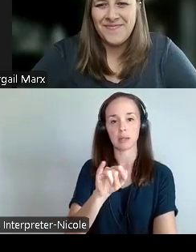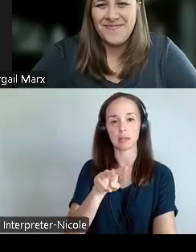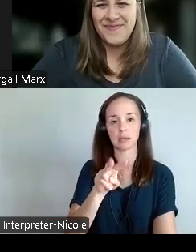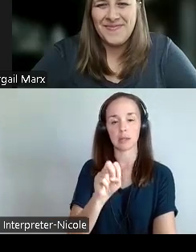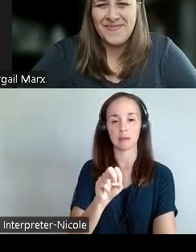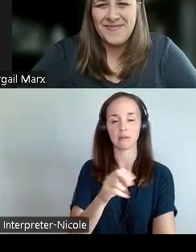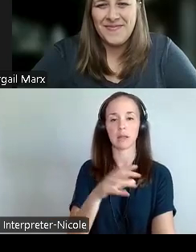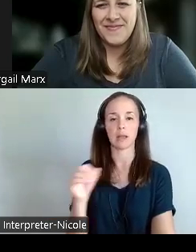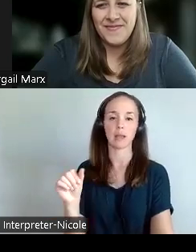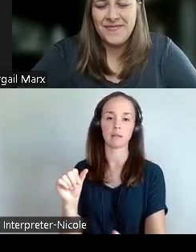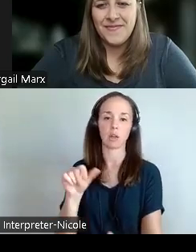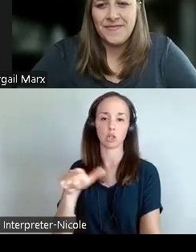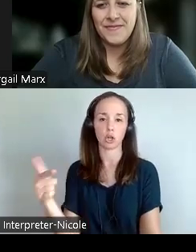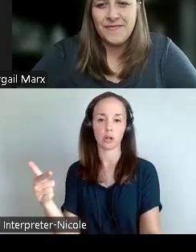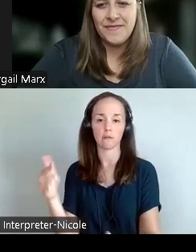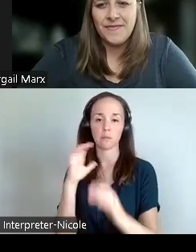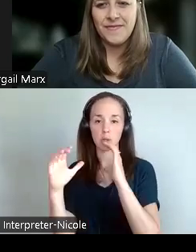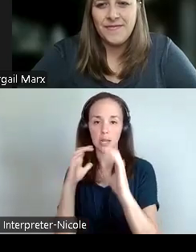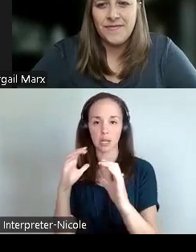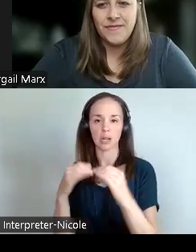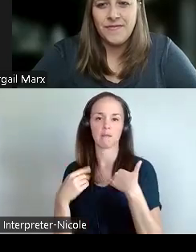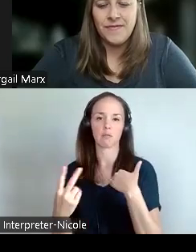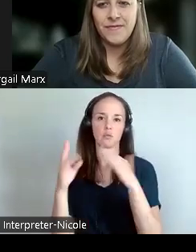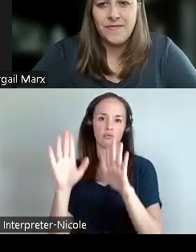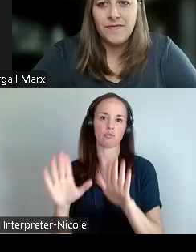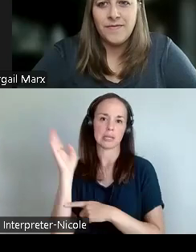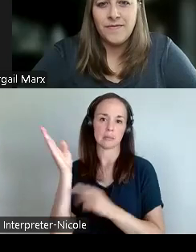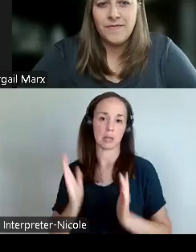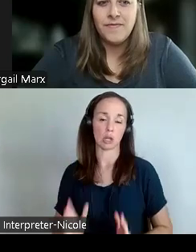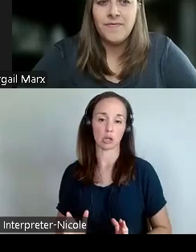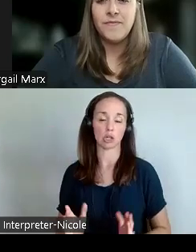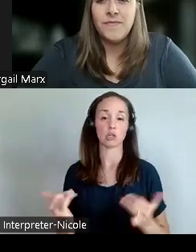So we are on the webinar platform, which means that your microphones